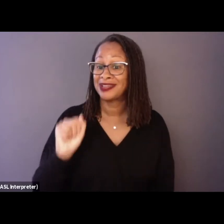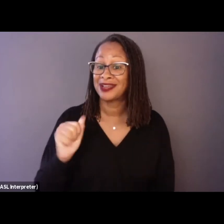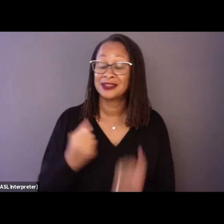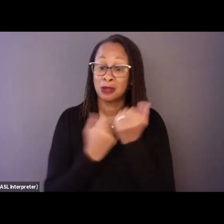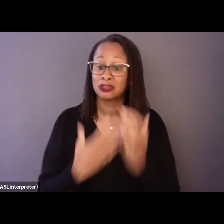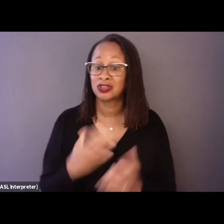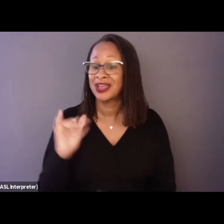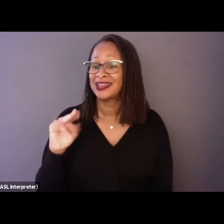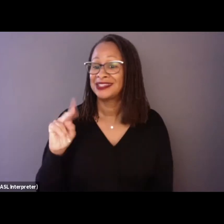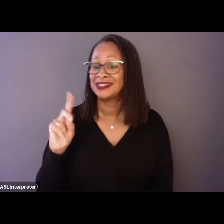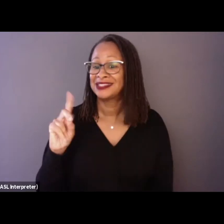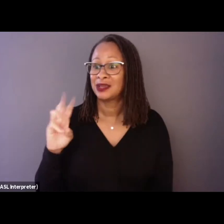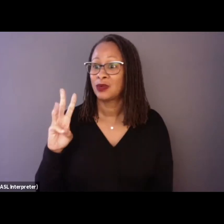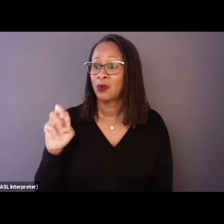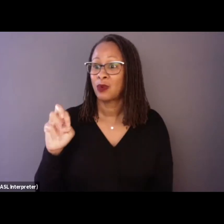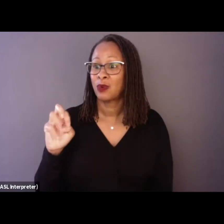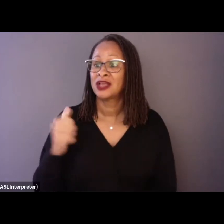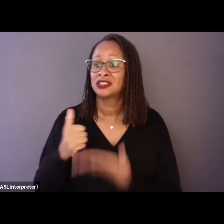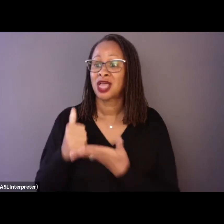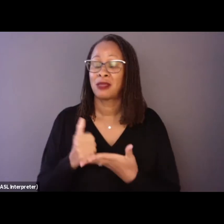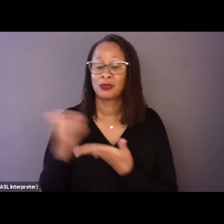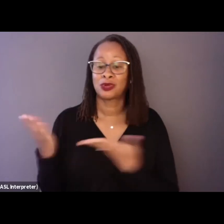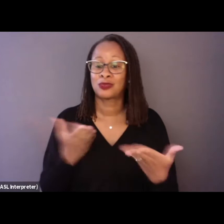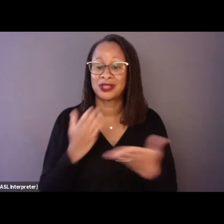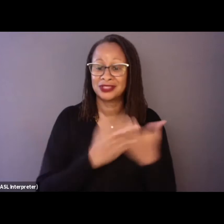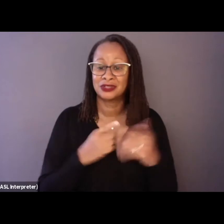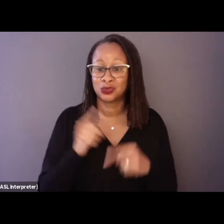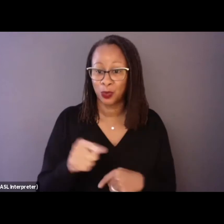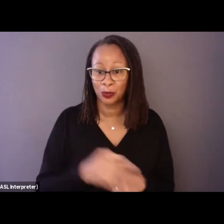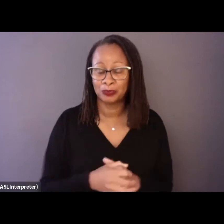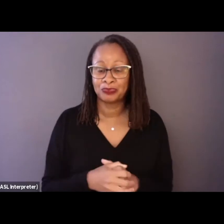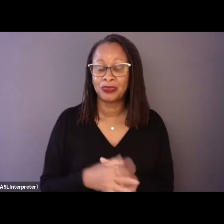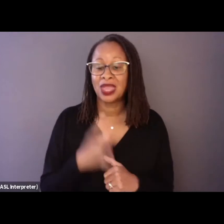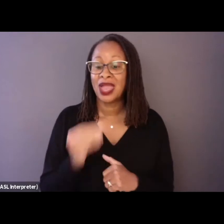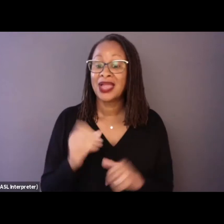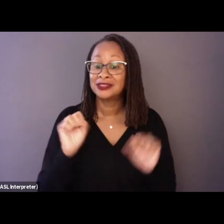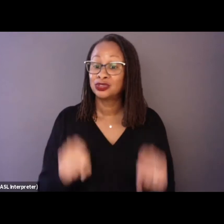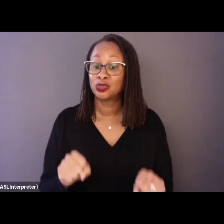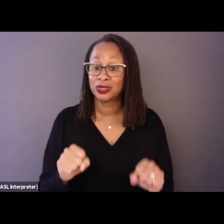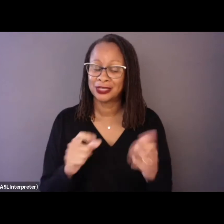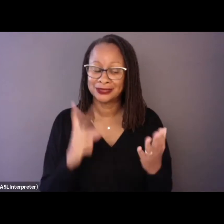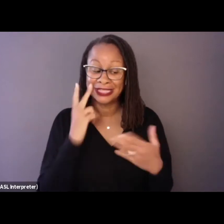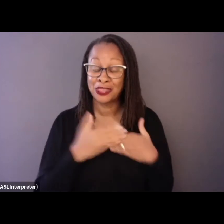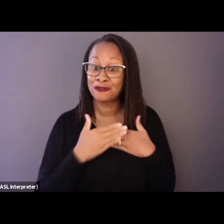for helping to bring this series to you. And you can check out the rest of our screenings